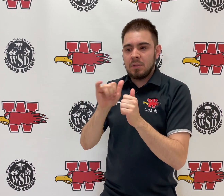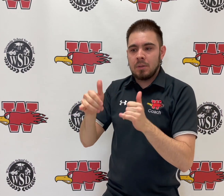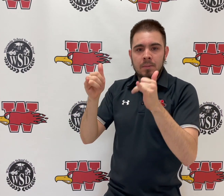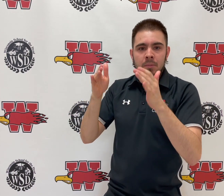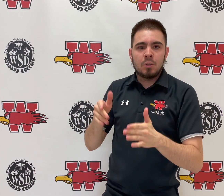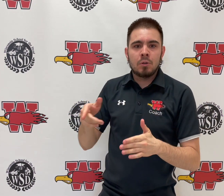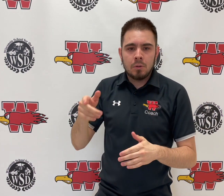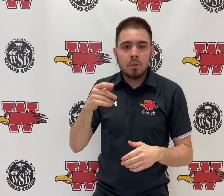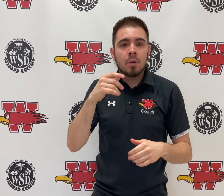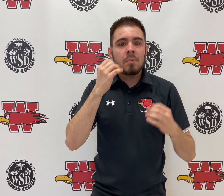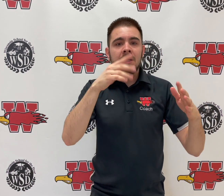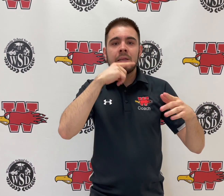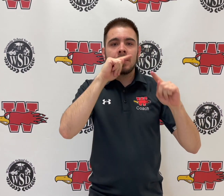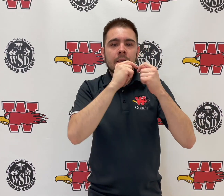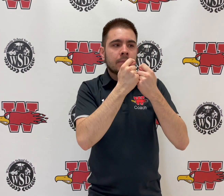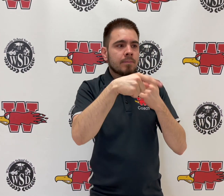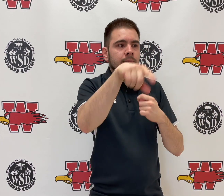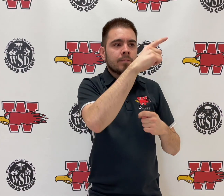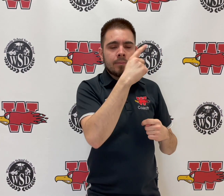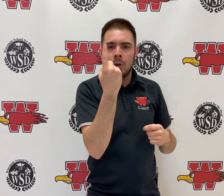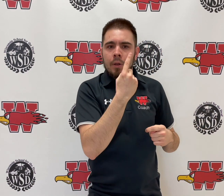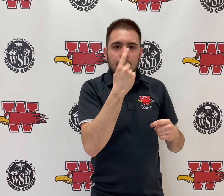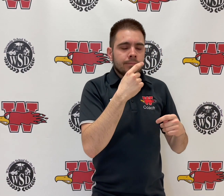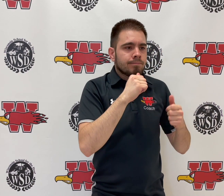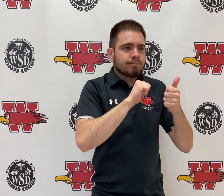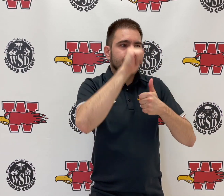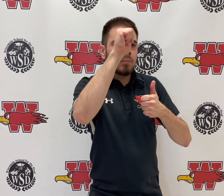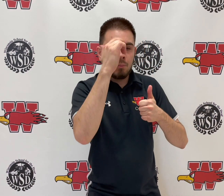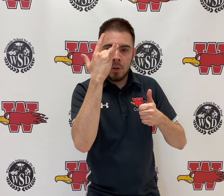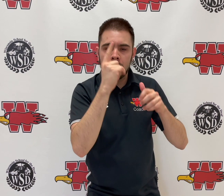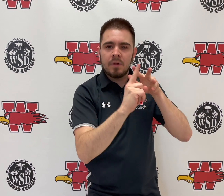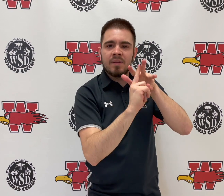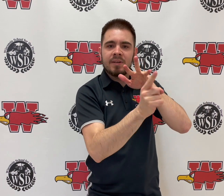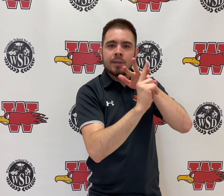So this goes for this player. A lot of hearing teams, they're up in points